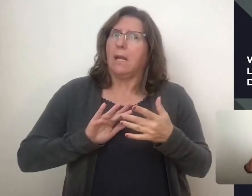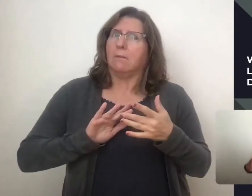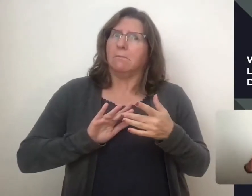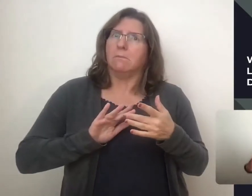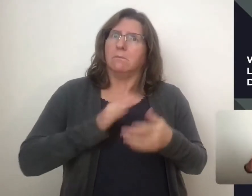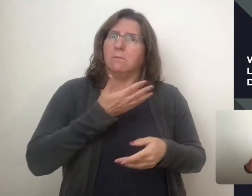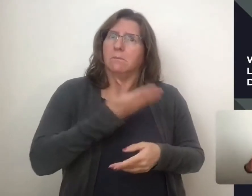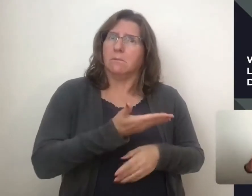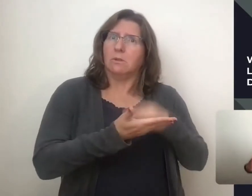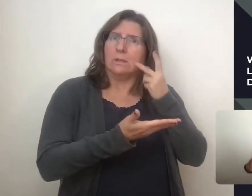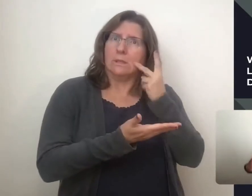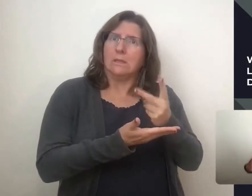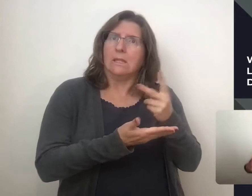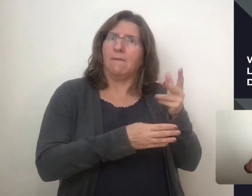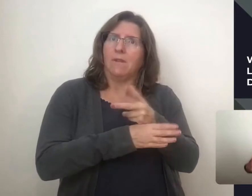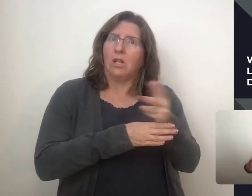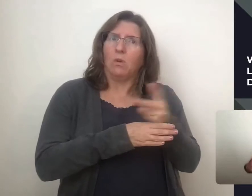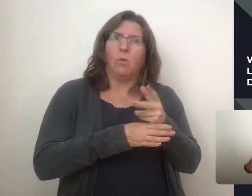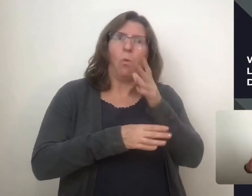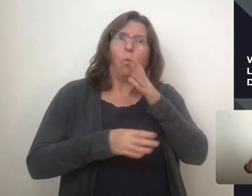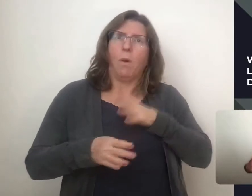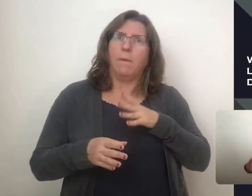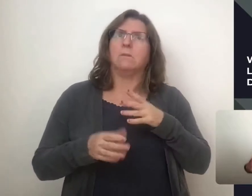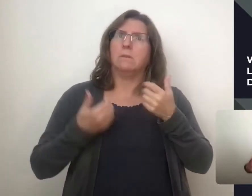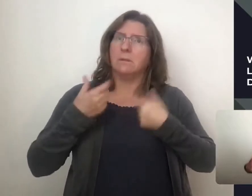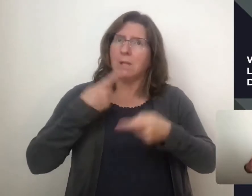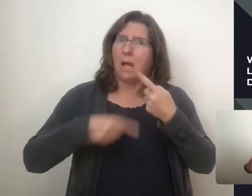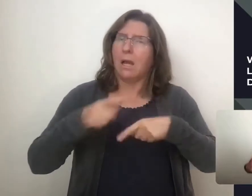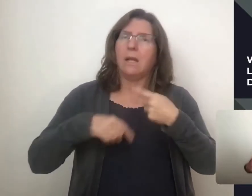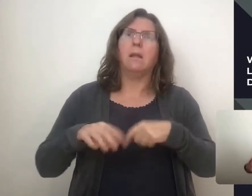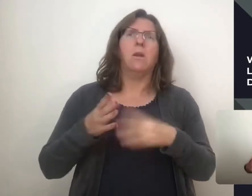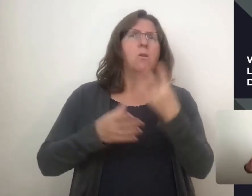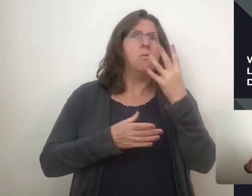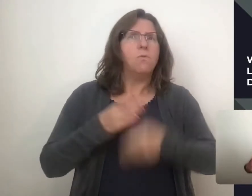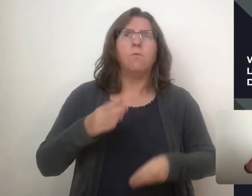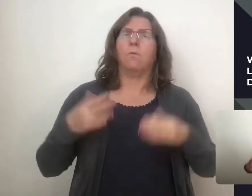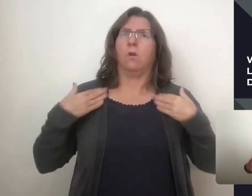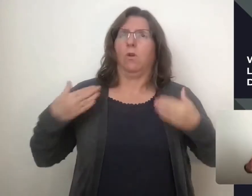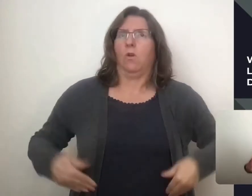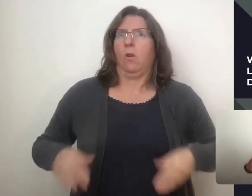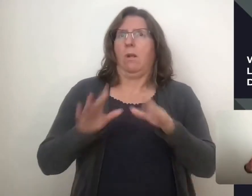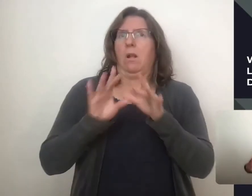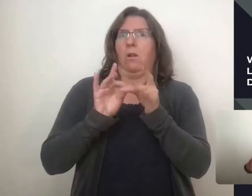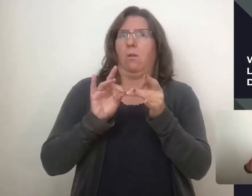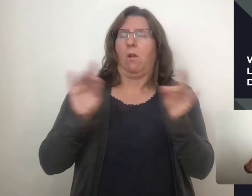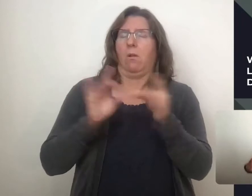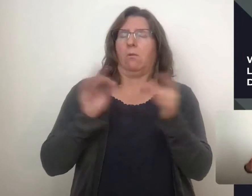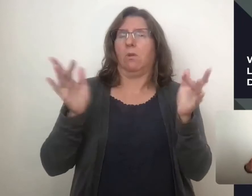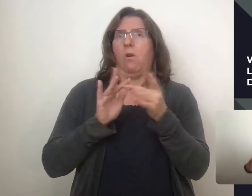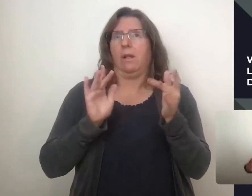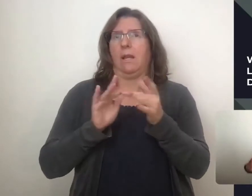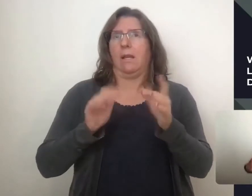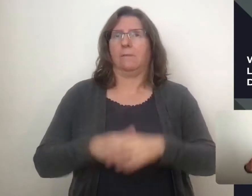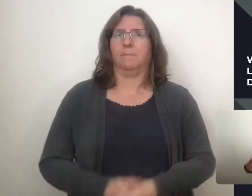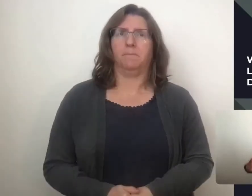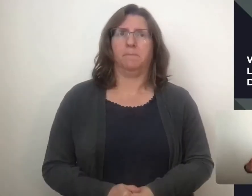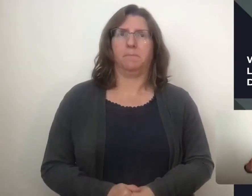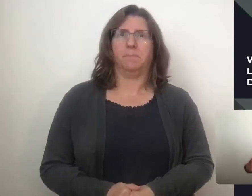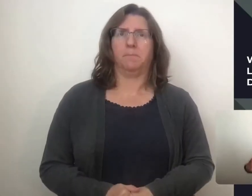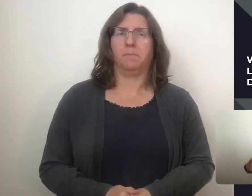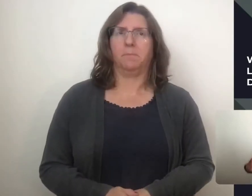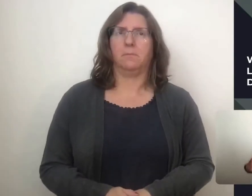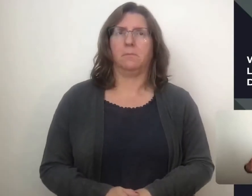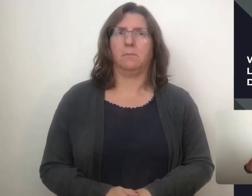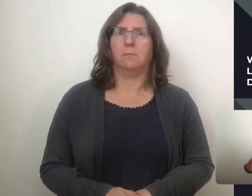This woman here speaks directly to the lack of human interaction caused by language deprivation.